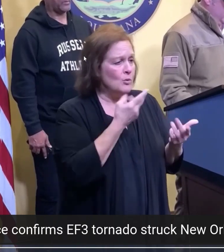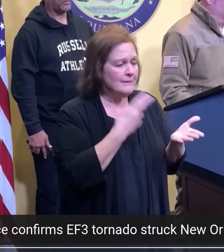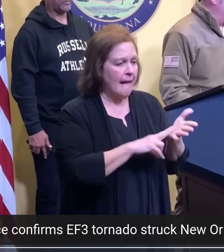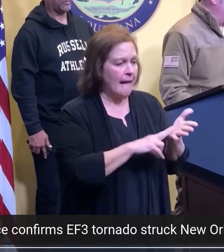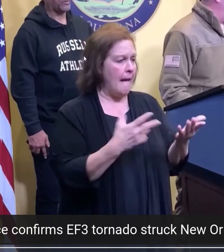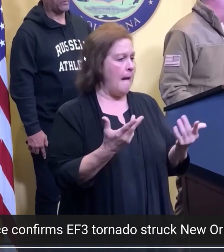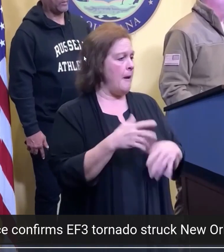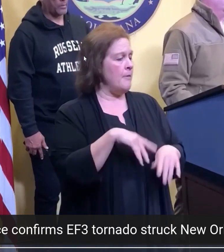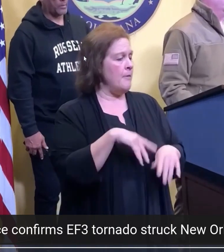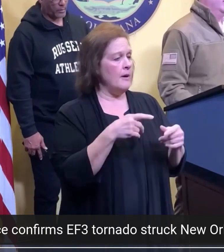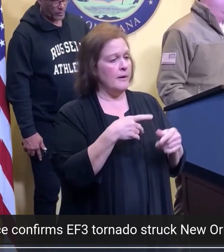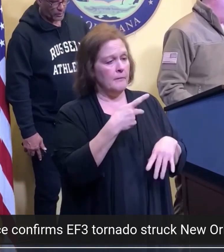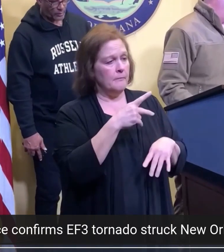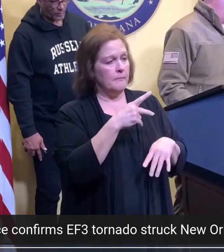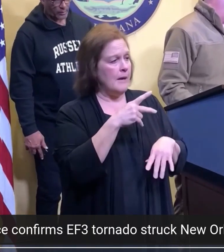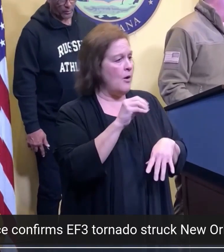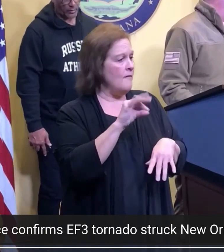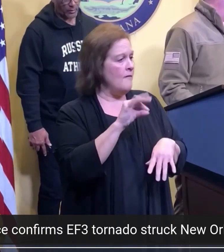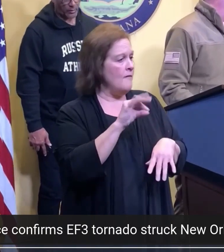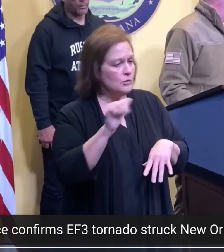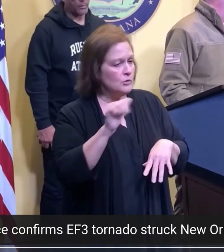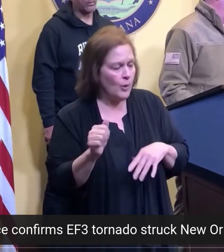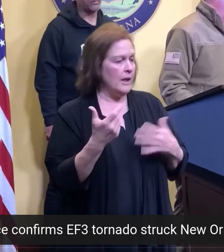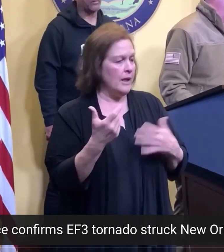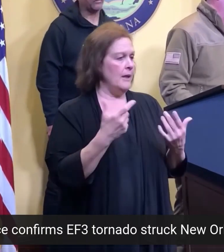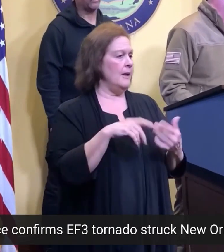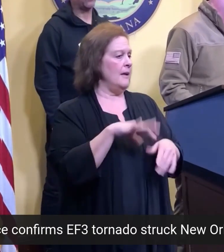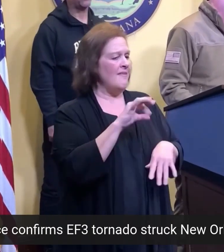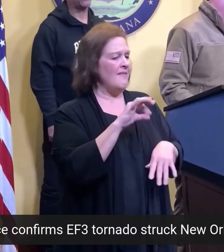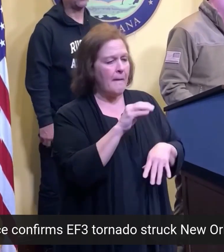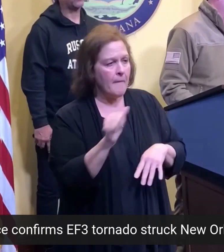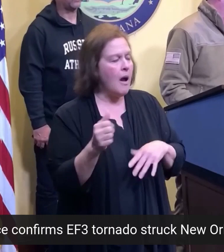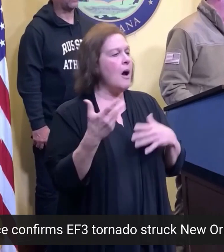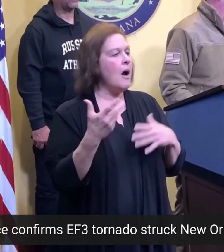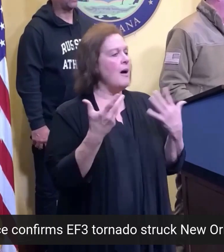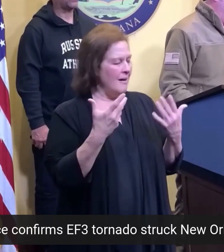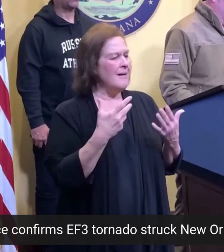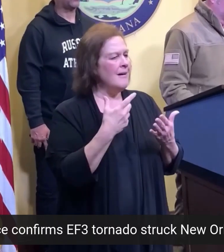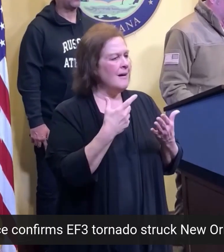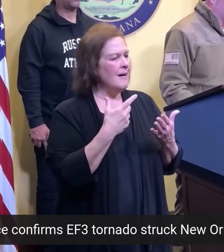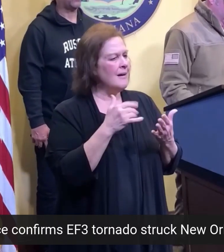fema disputes you know all those things that we we've unfortunately gone through in the past so